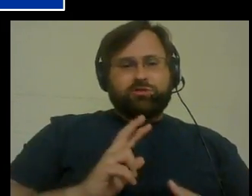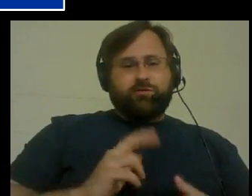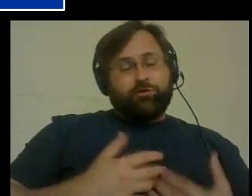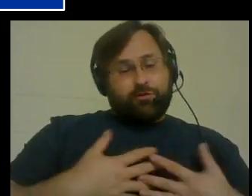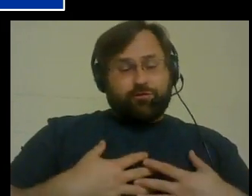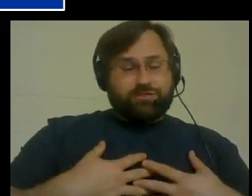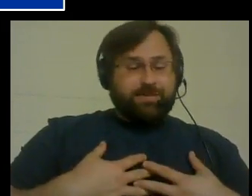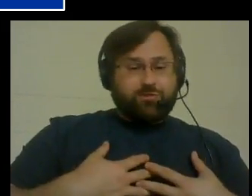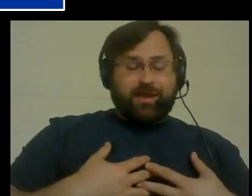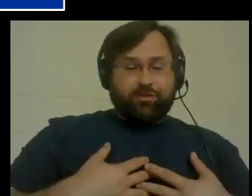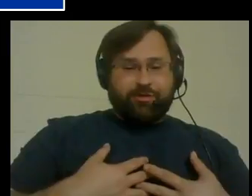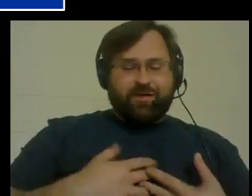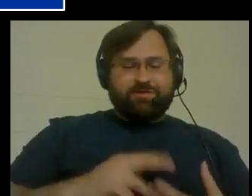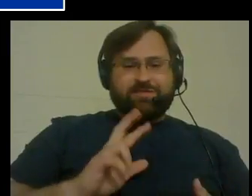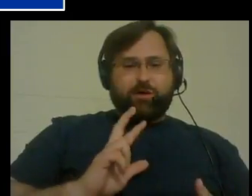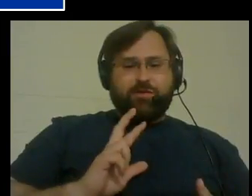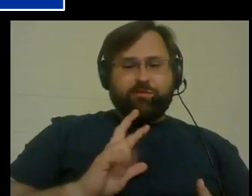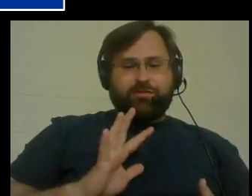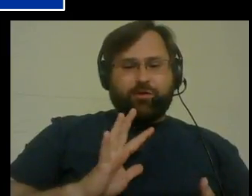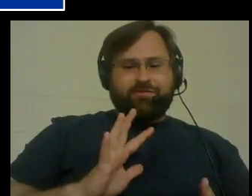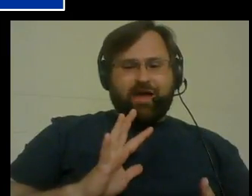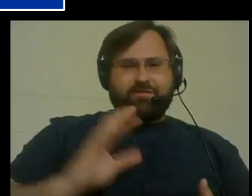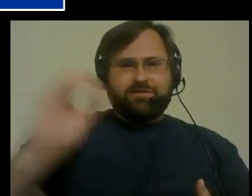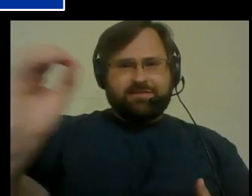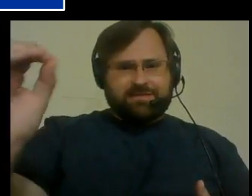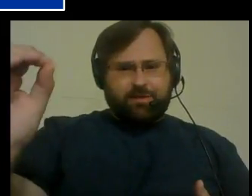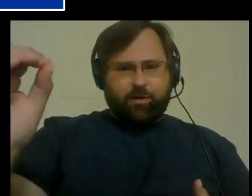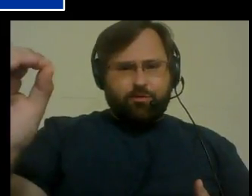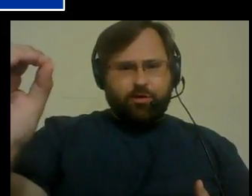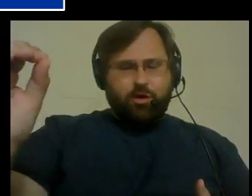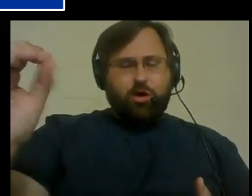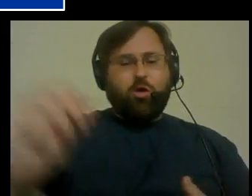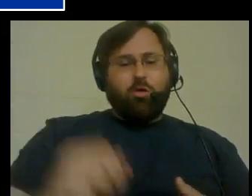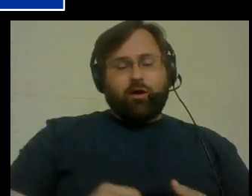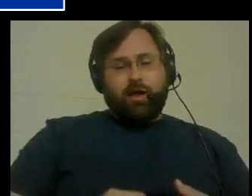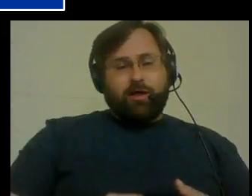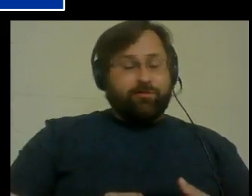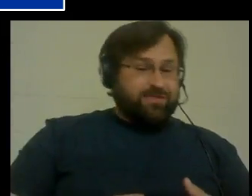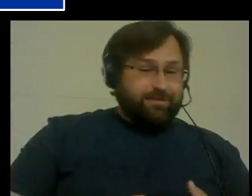so if your team is winning 35 to 0 that will be 35 to 0 or if your team